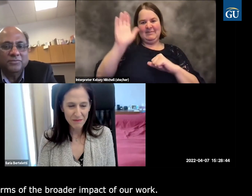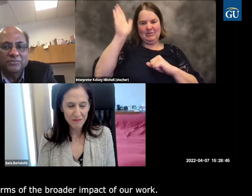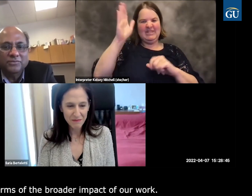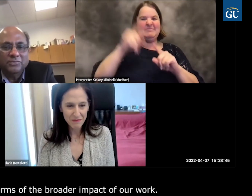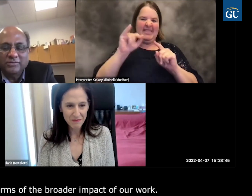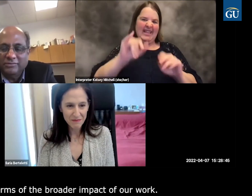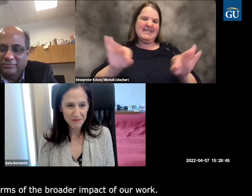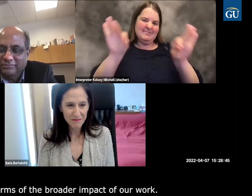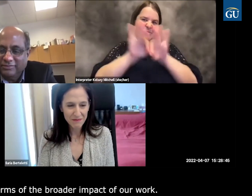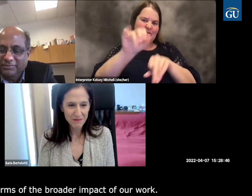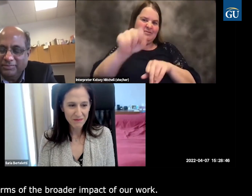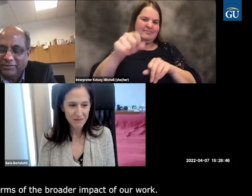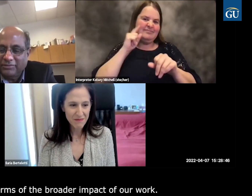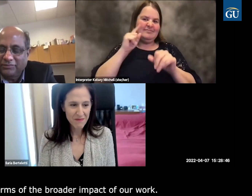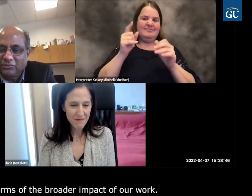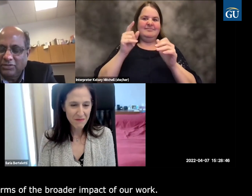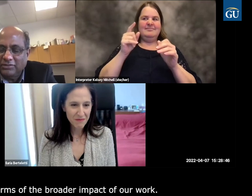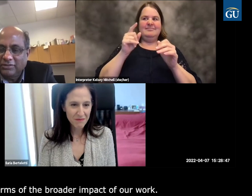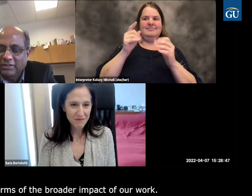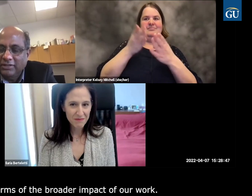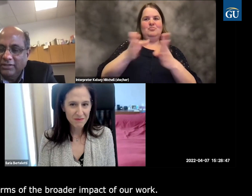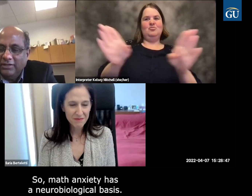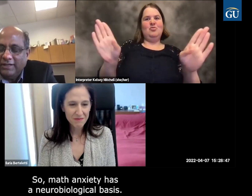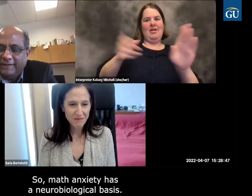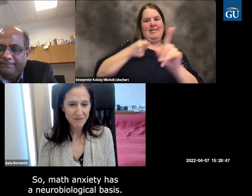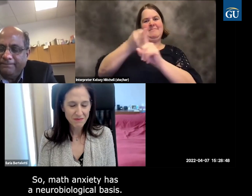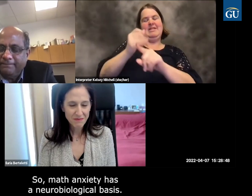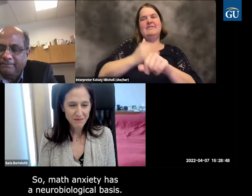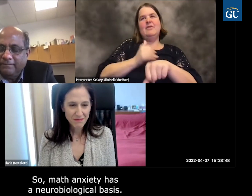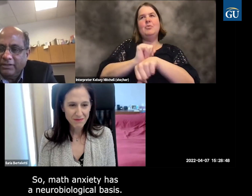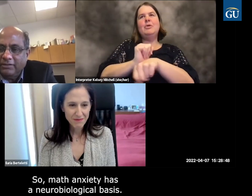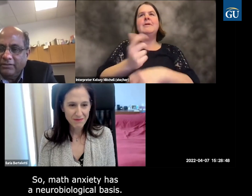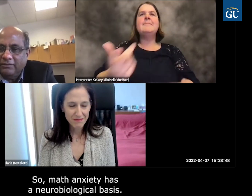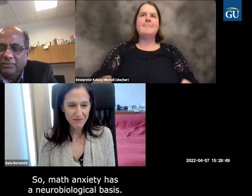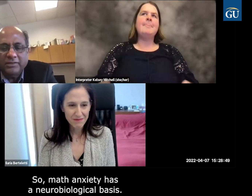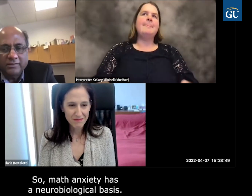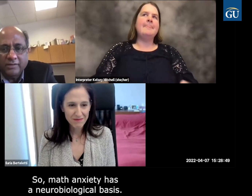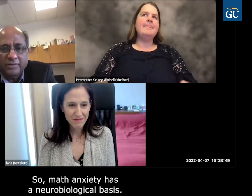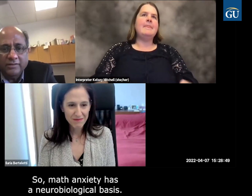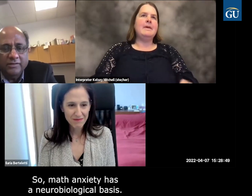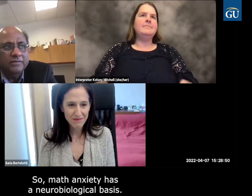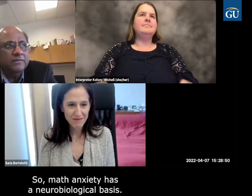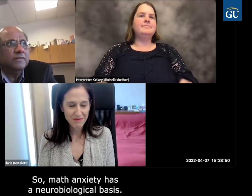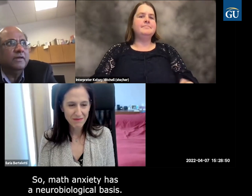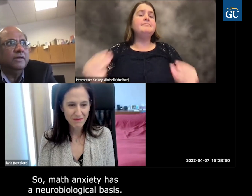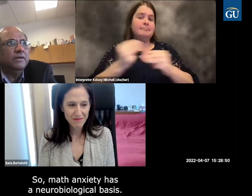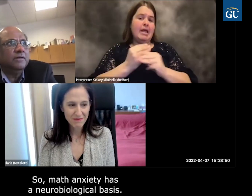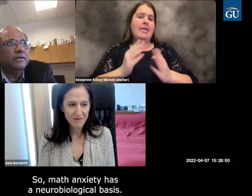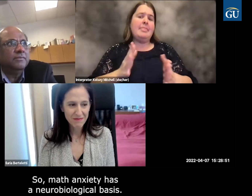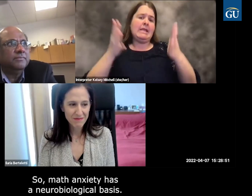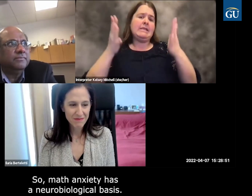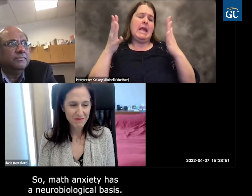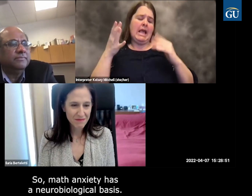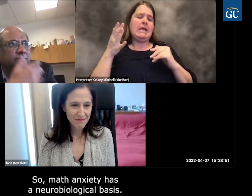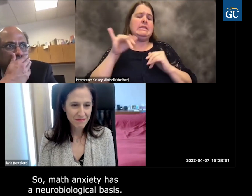the broader impact of our work um